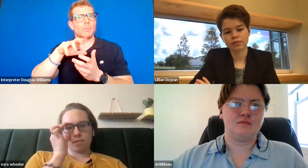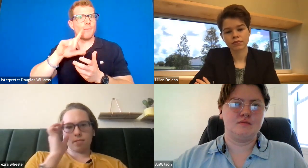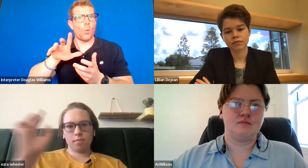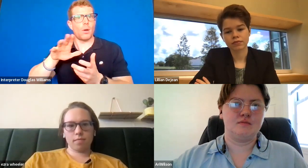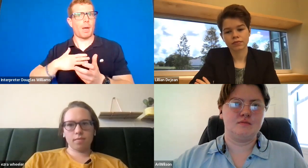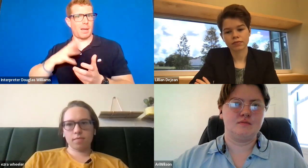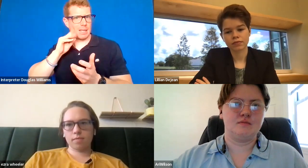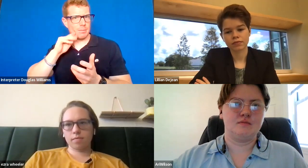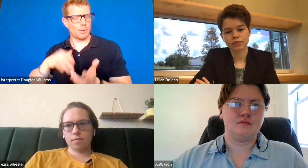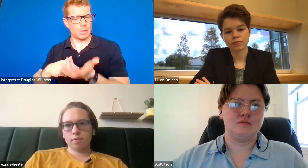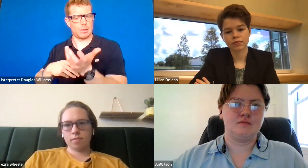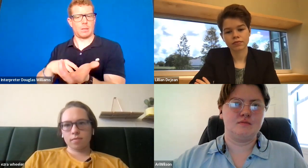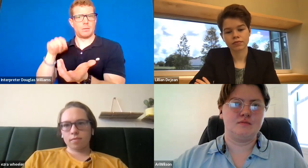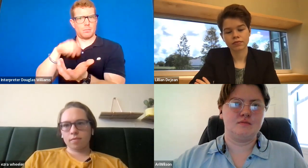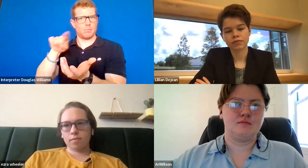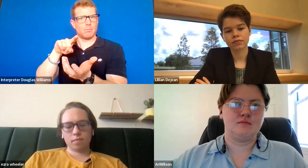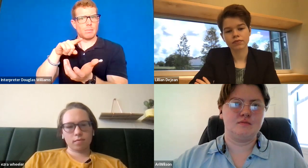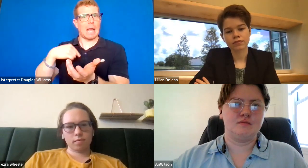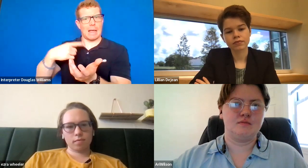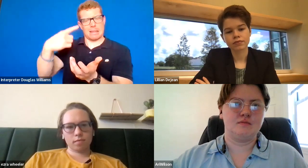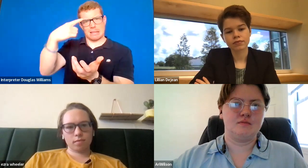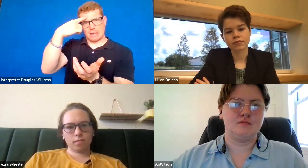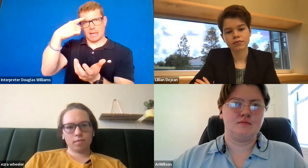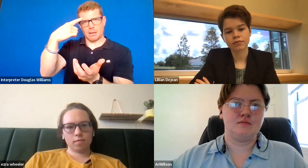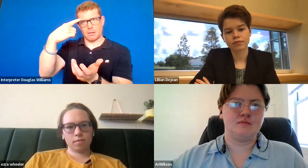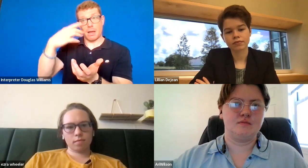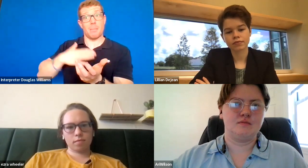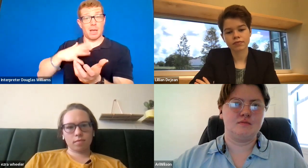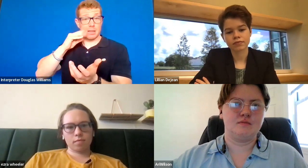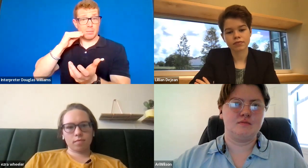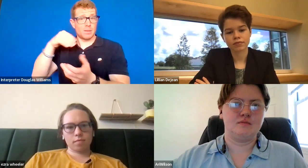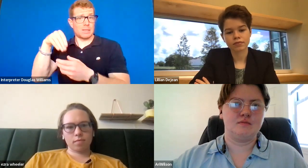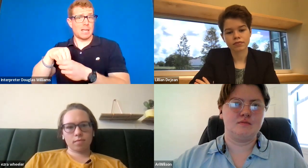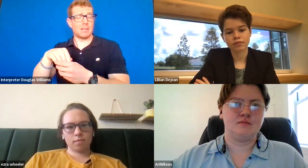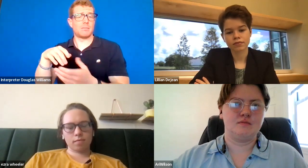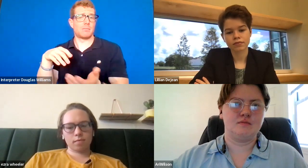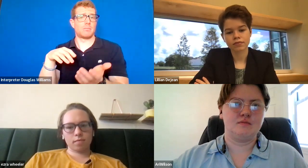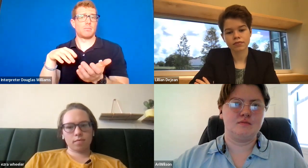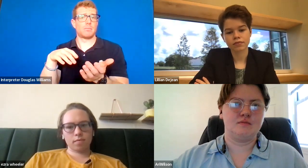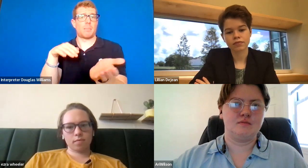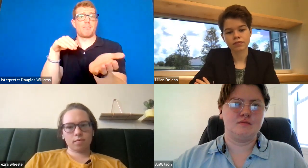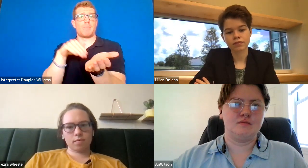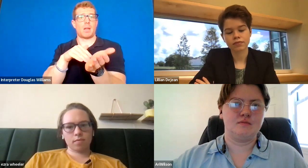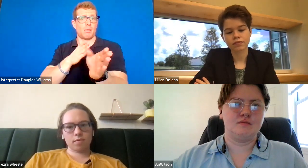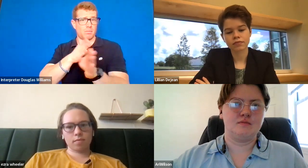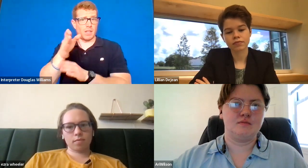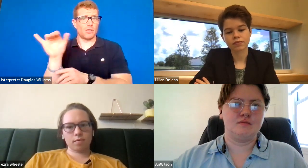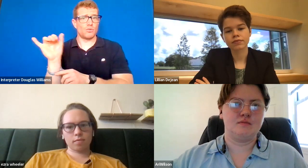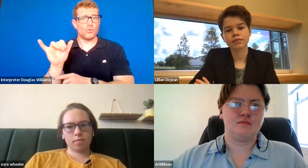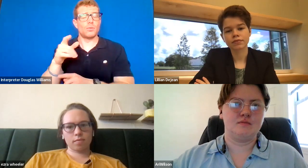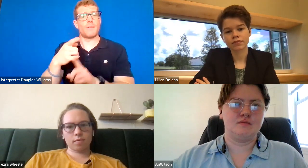I think that, the medical in my experiences in the medical field as well, Coming from open health and working from the Louisiana Department of Health.